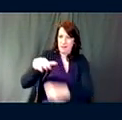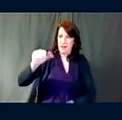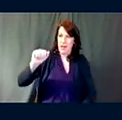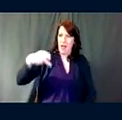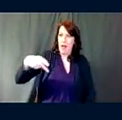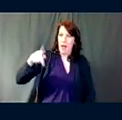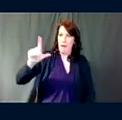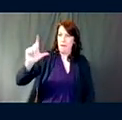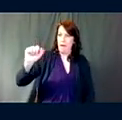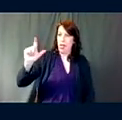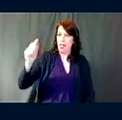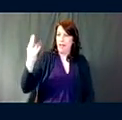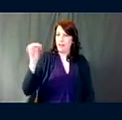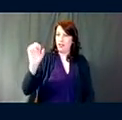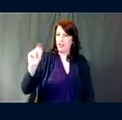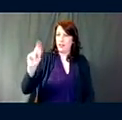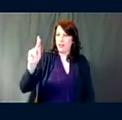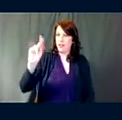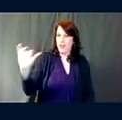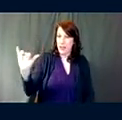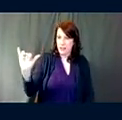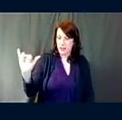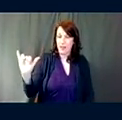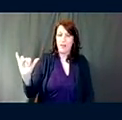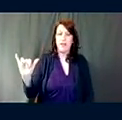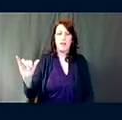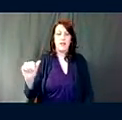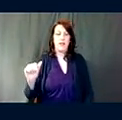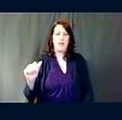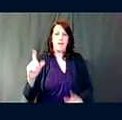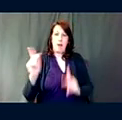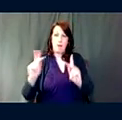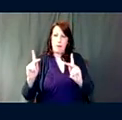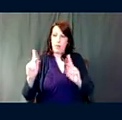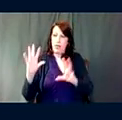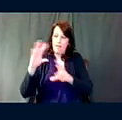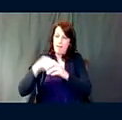MANY TAKEN BY MY PROJECT MANAGER, TIFFANY SCOTT, AS WELL AS OTHER PEOPLE WHO HAVE BEEN